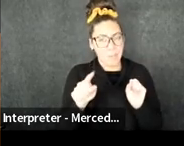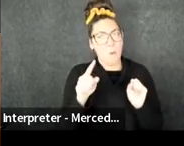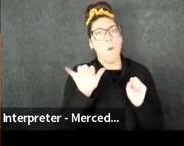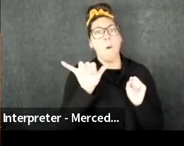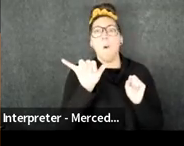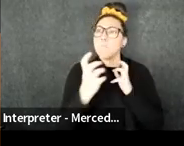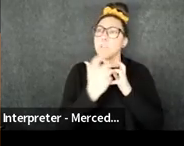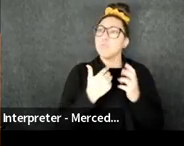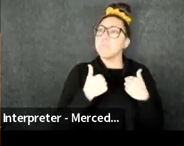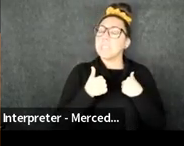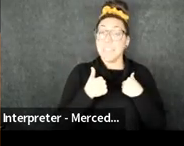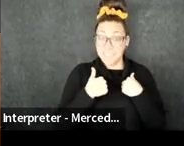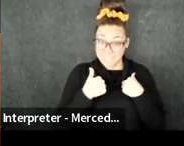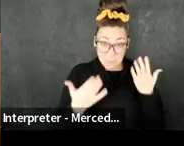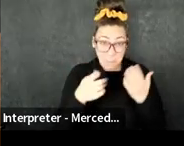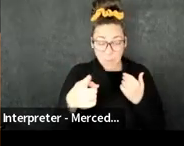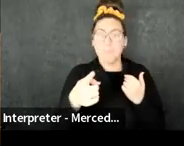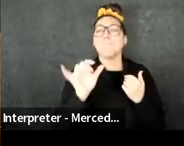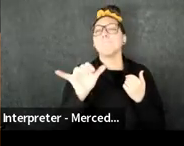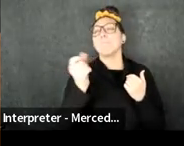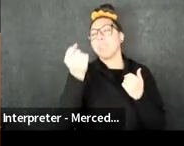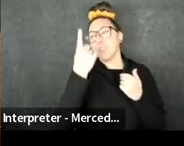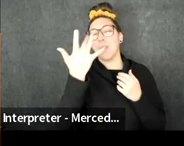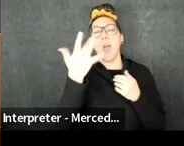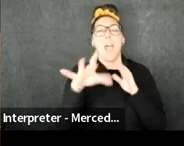and understand why we kind of chose social work as our career